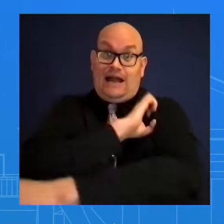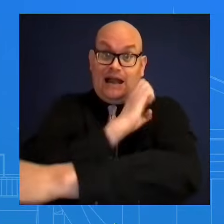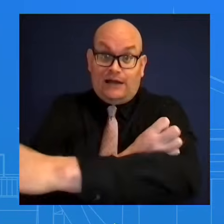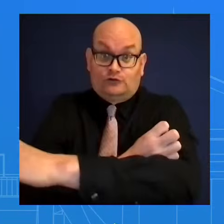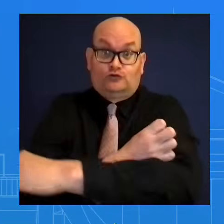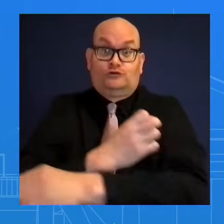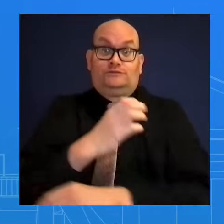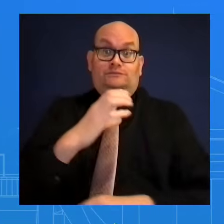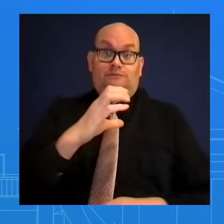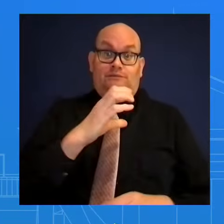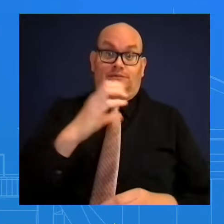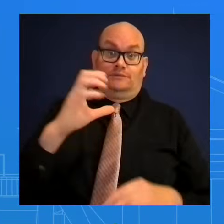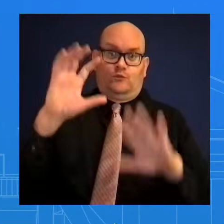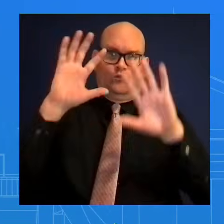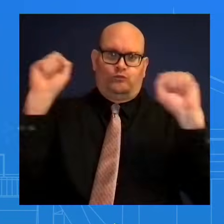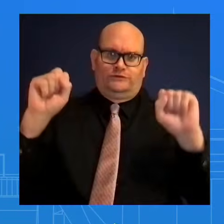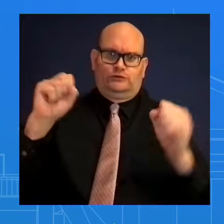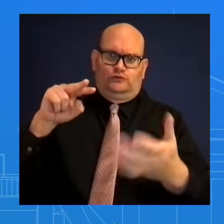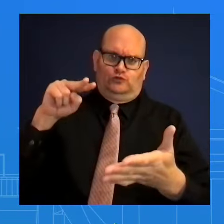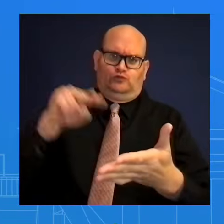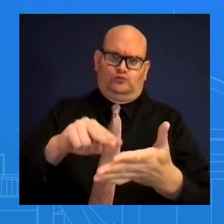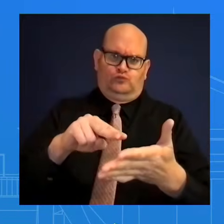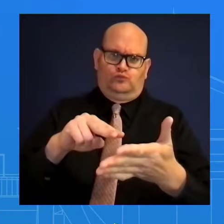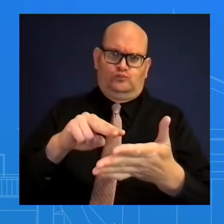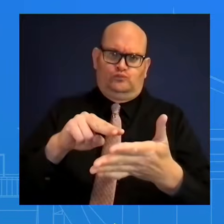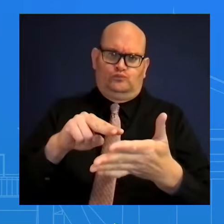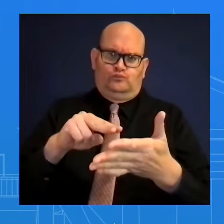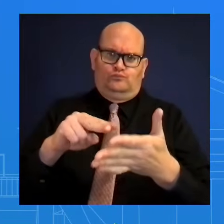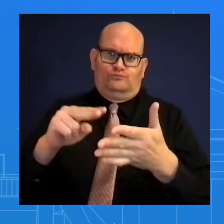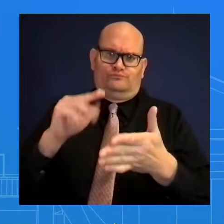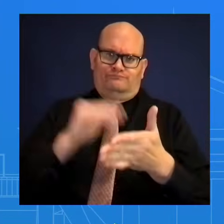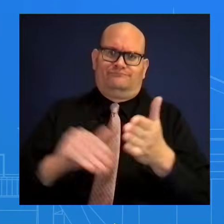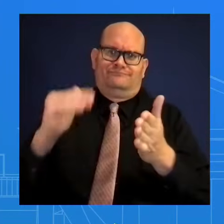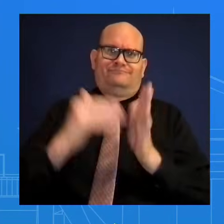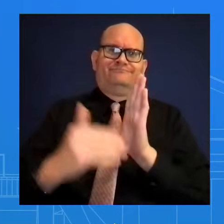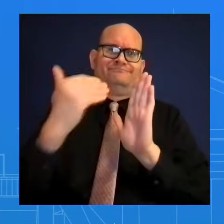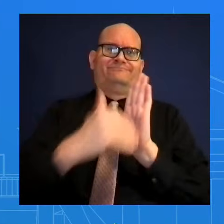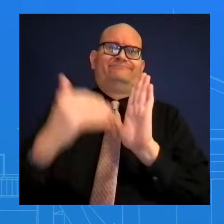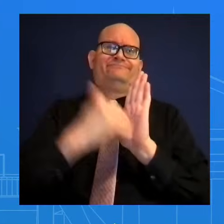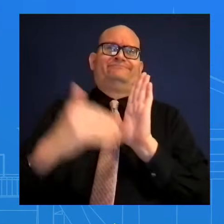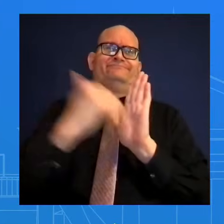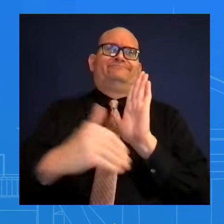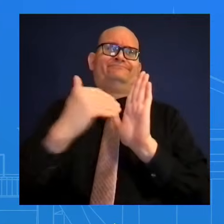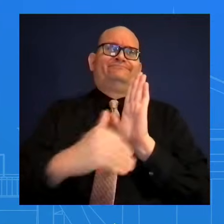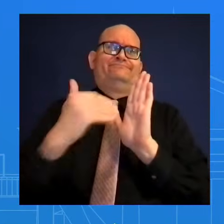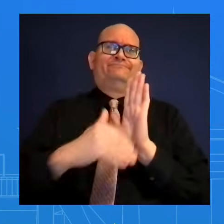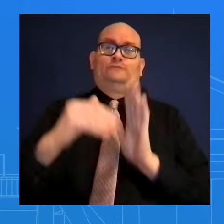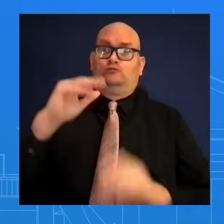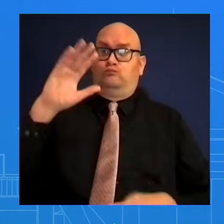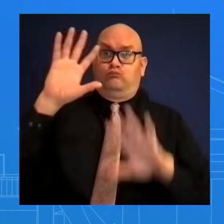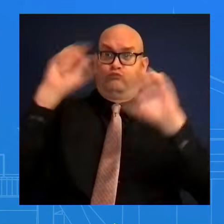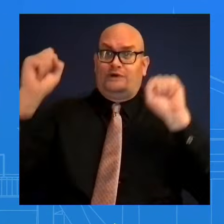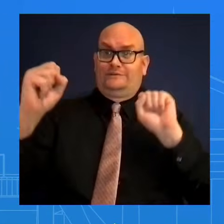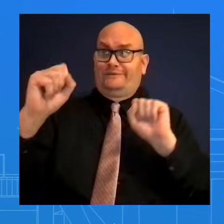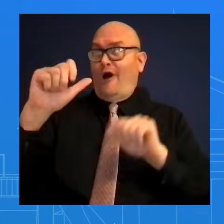on clean energy and climate investments." So we also have seen a -- a long list of support for --